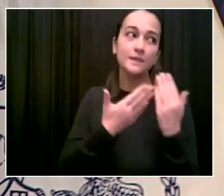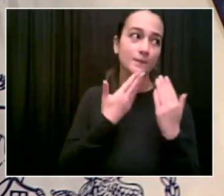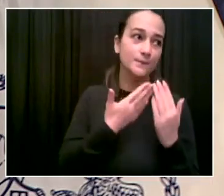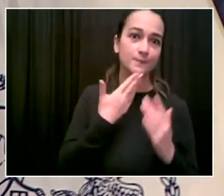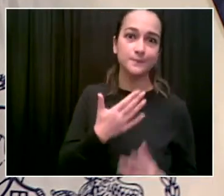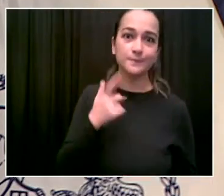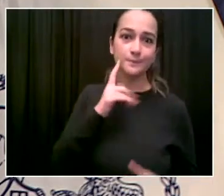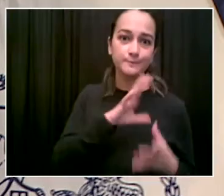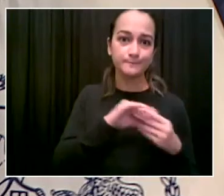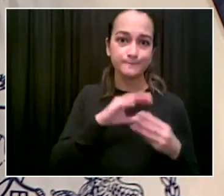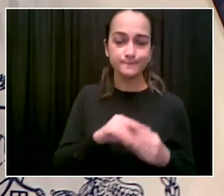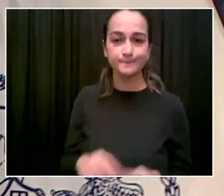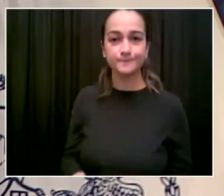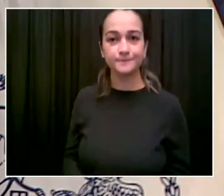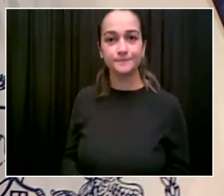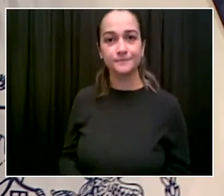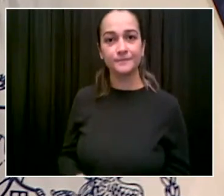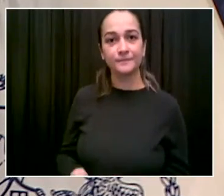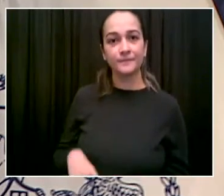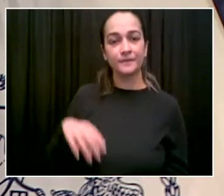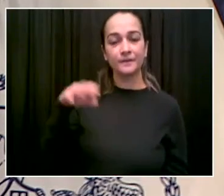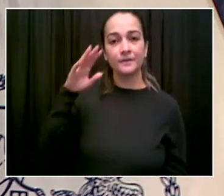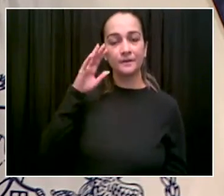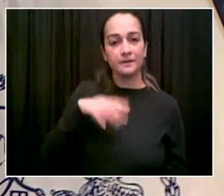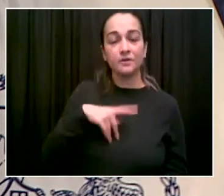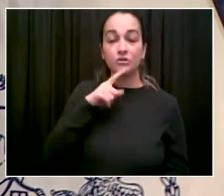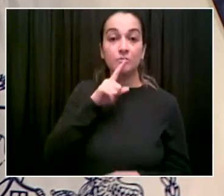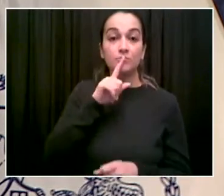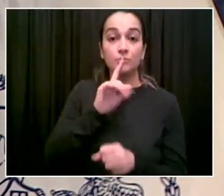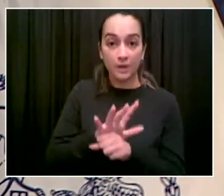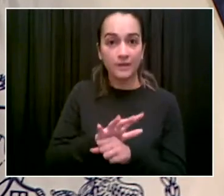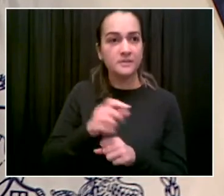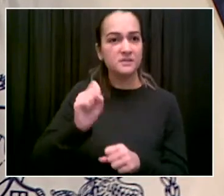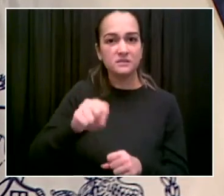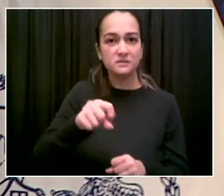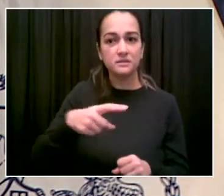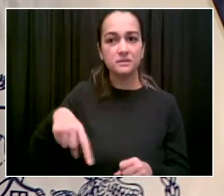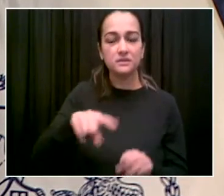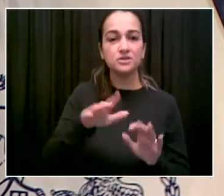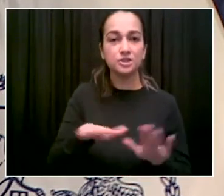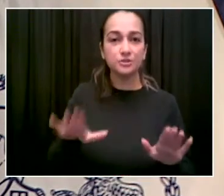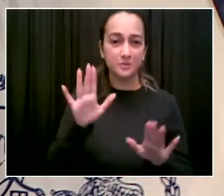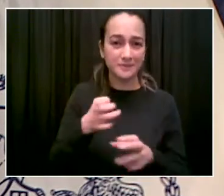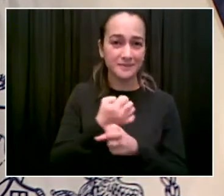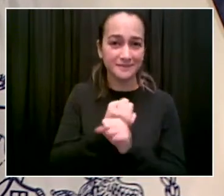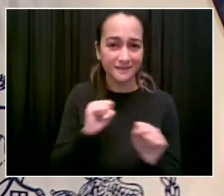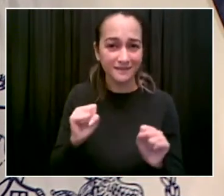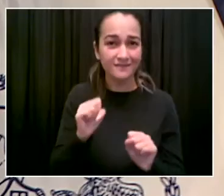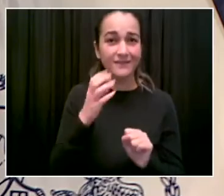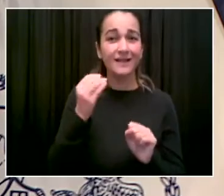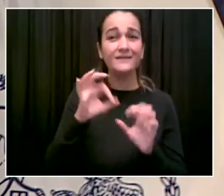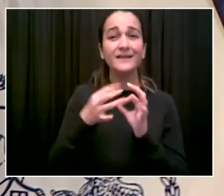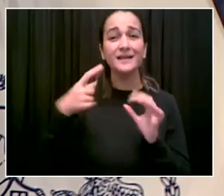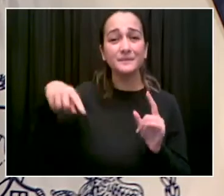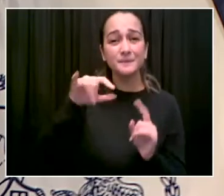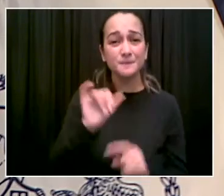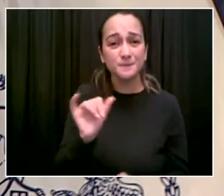SCHOOL YEAR. THANK YOU DR.. LOOK, WE ARE COMMITTED TO OUR